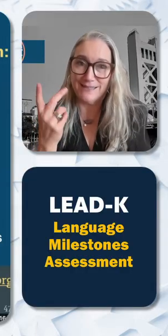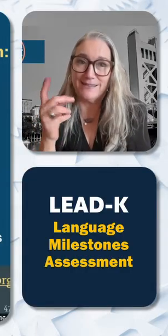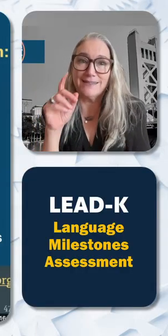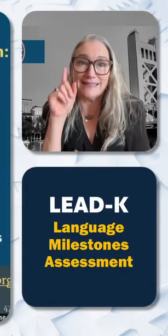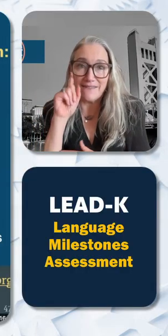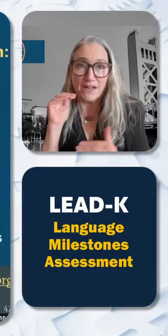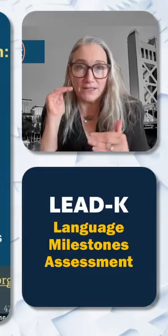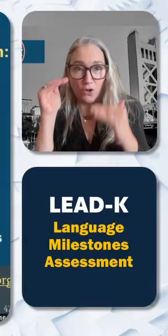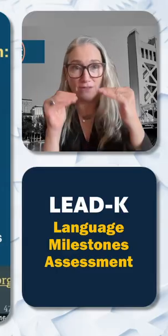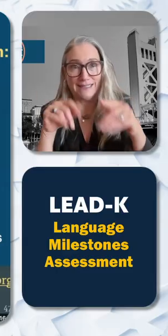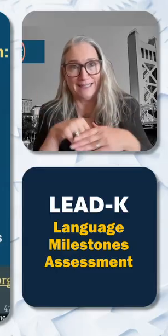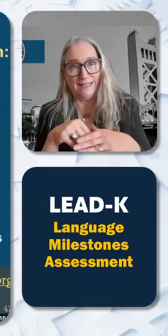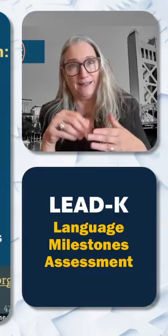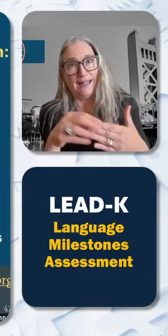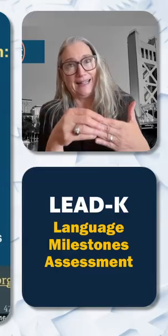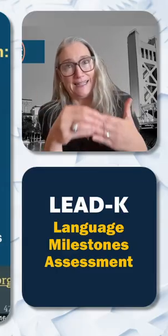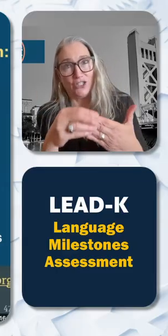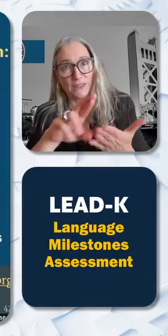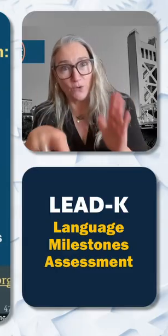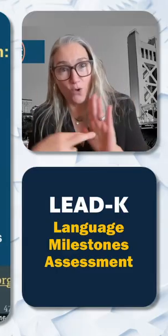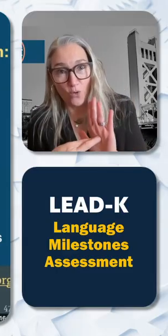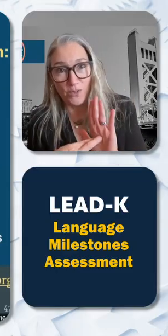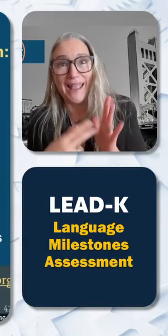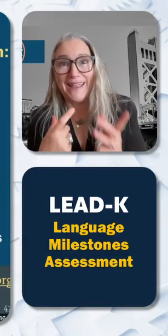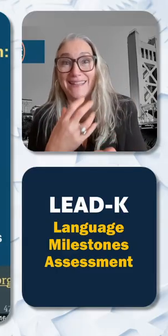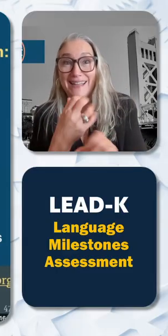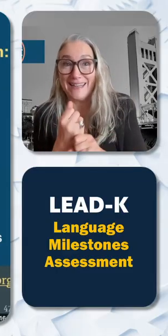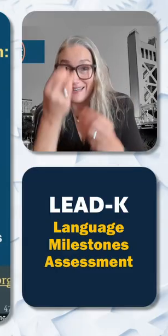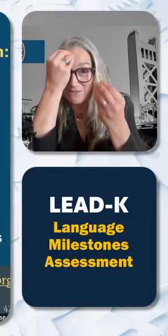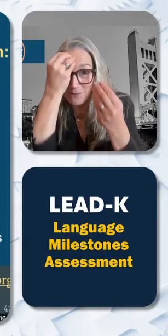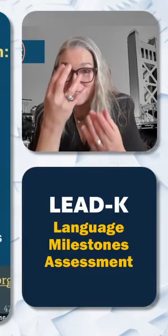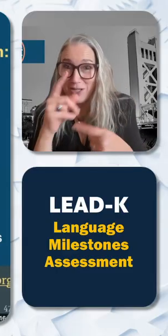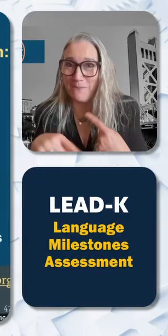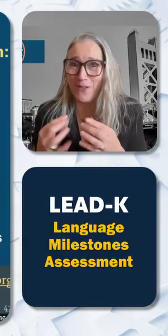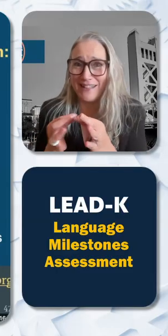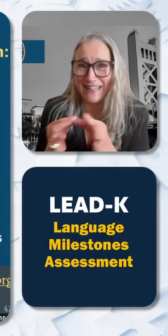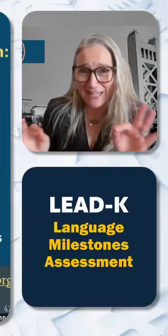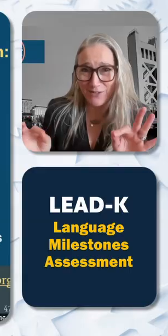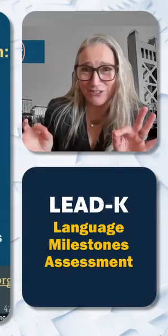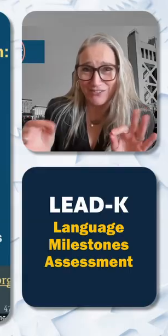So it's critical for them to see deaf adults in leadership roles such as we are.